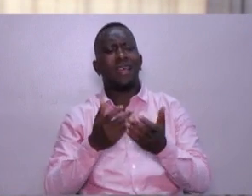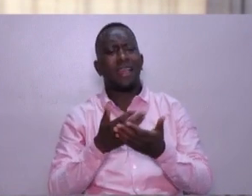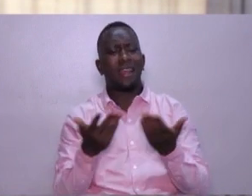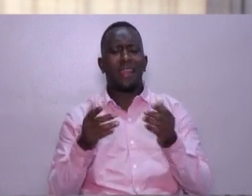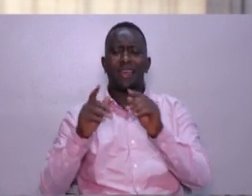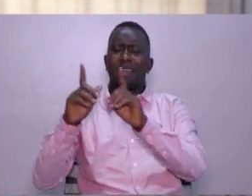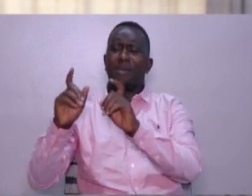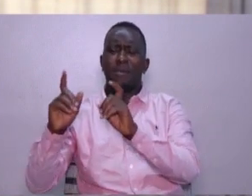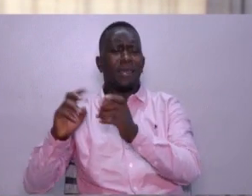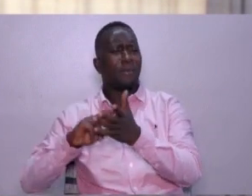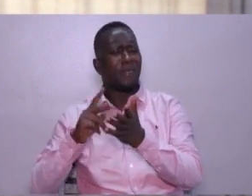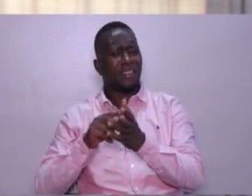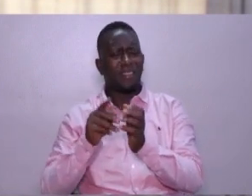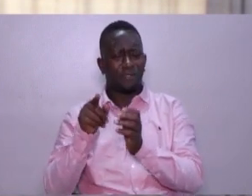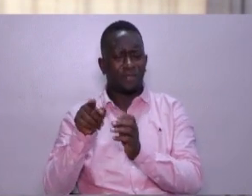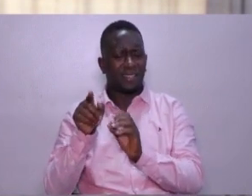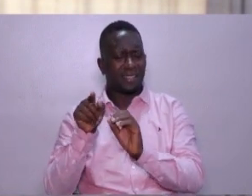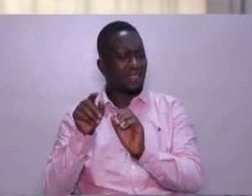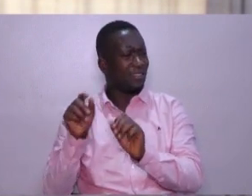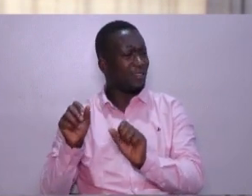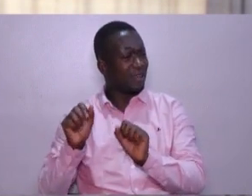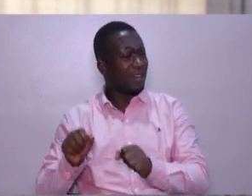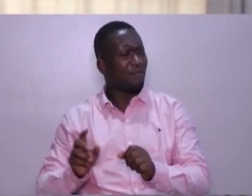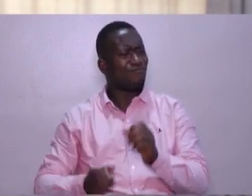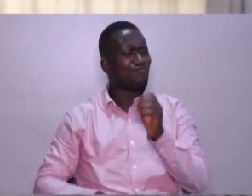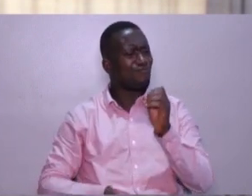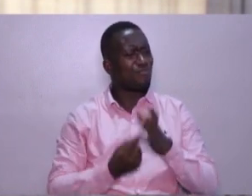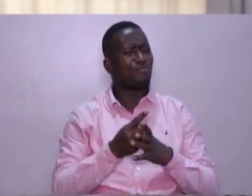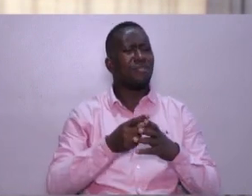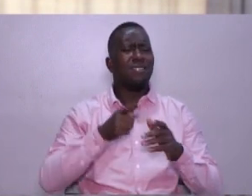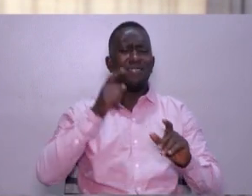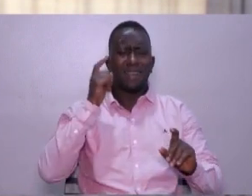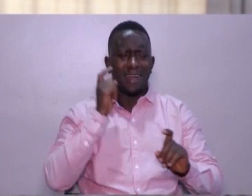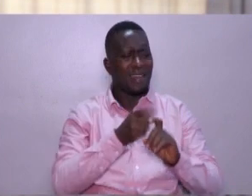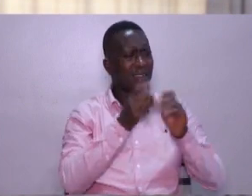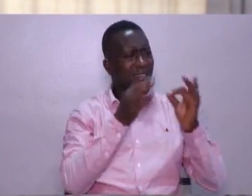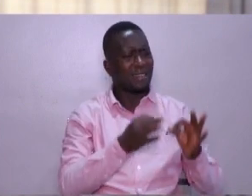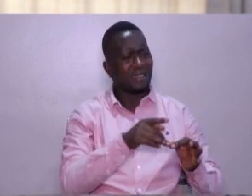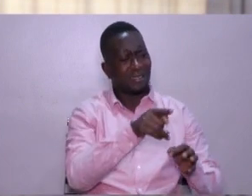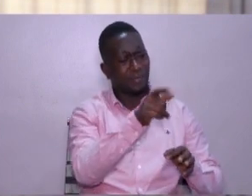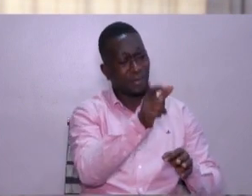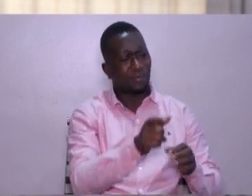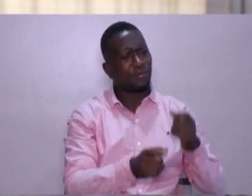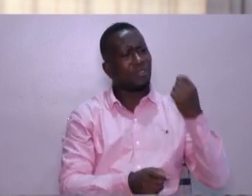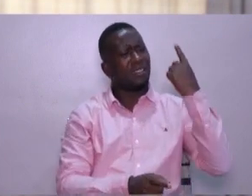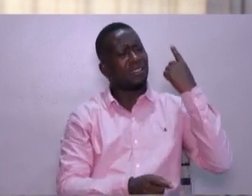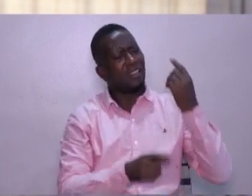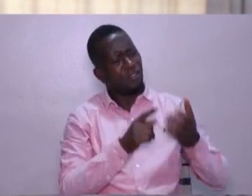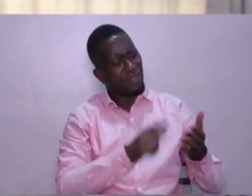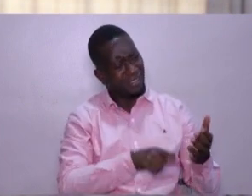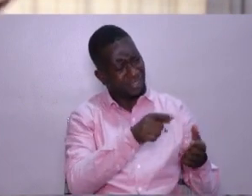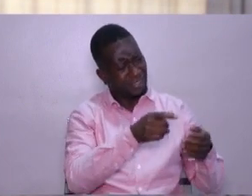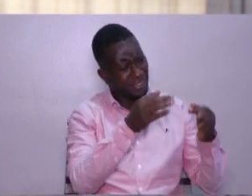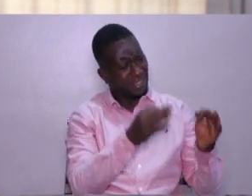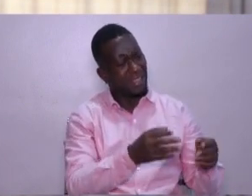a lot of headache for this person to be able to understand and pick what is this thing you are calling the ulna nerve